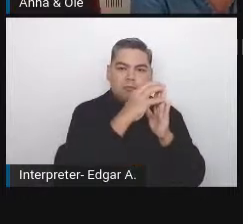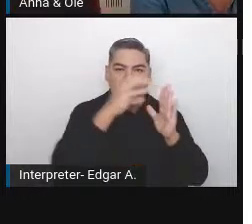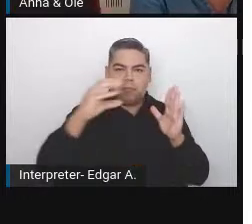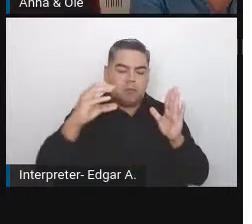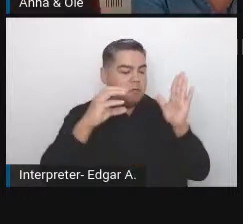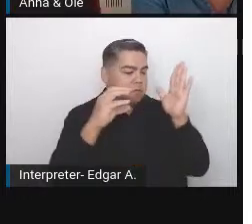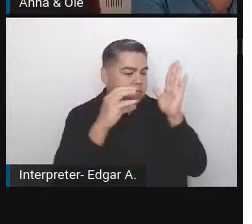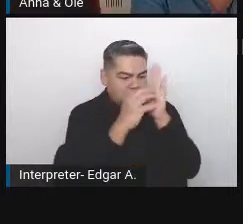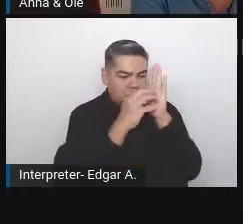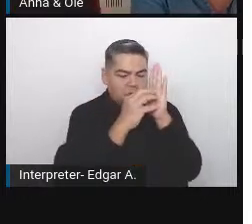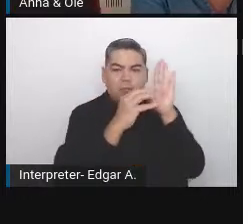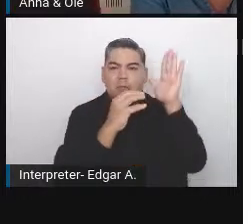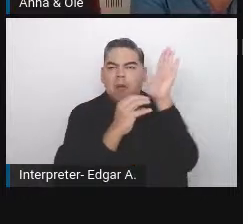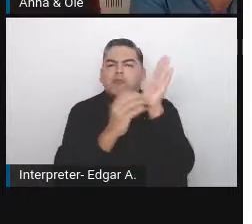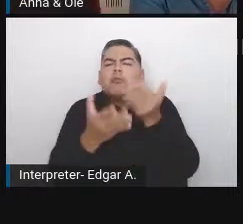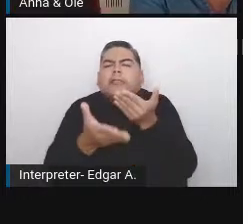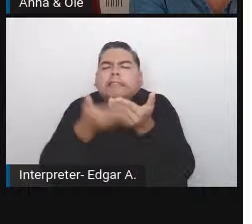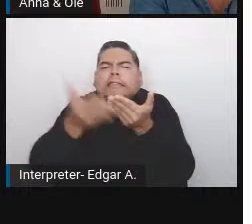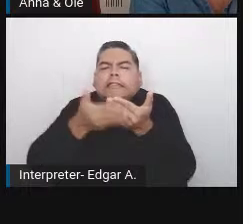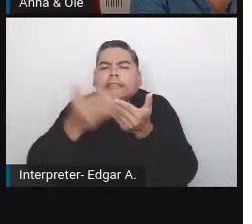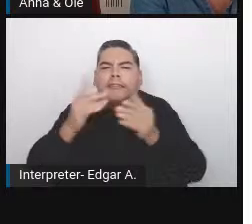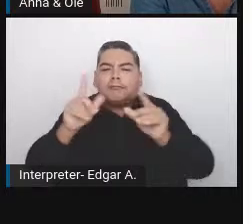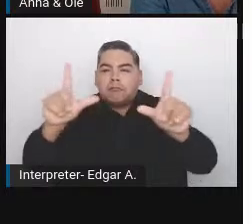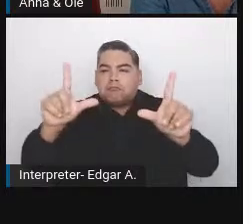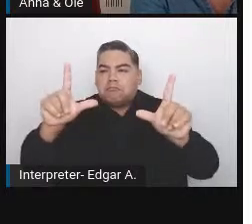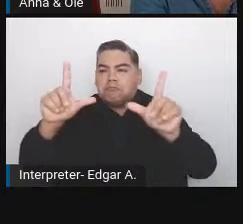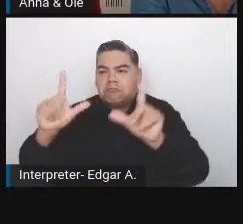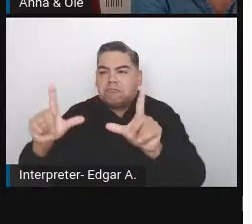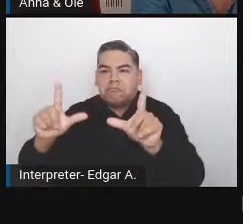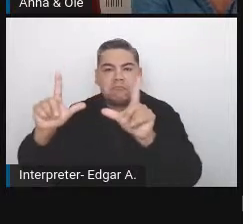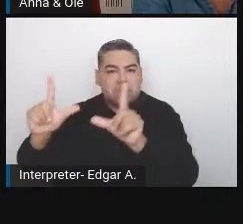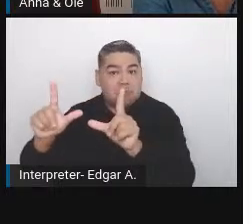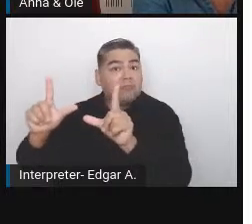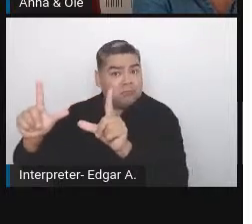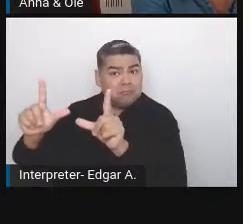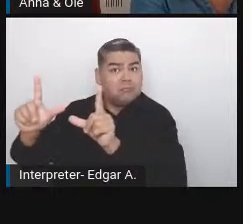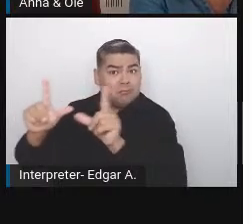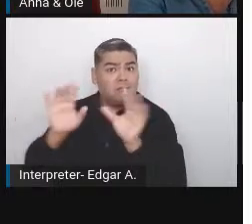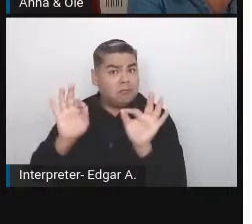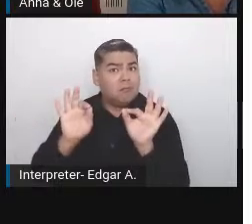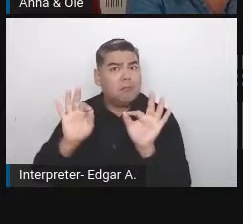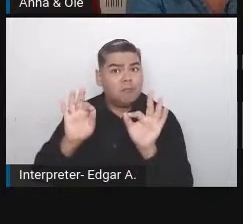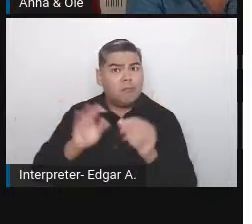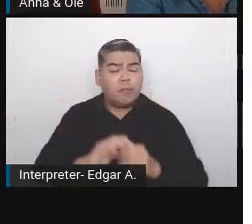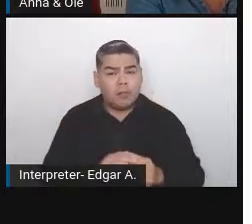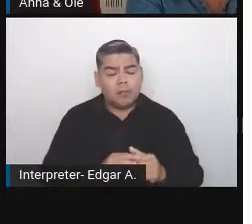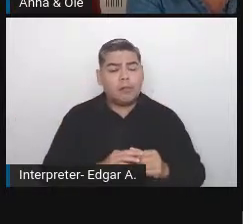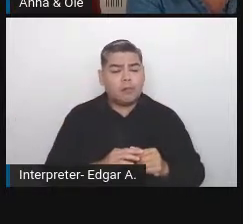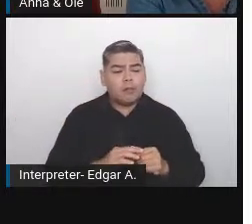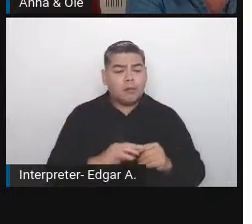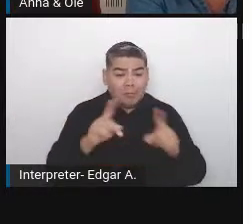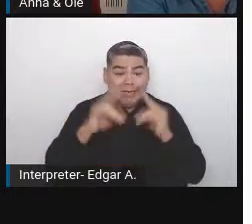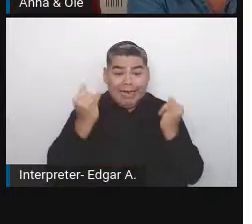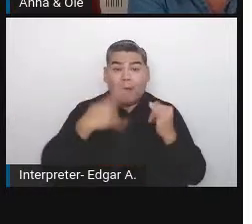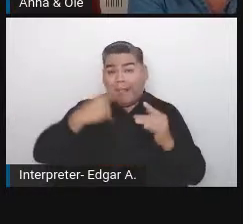actually after testing we split up some pages again, and we got more pages and more search results and it was easier to